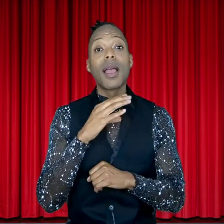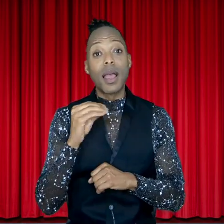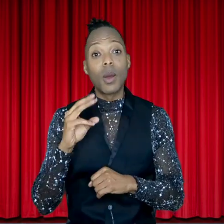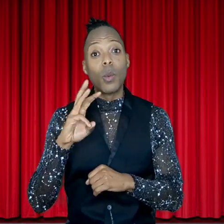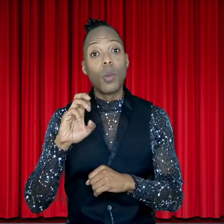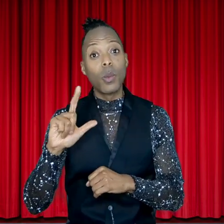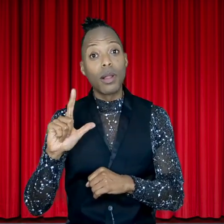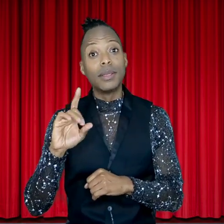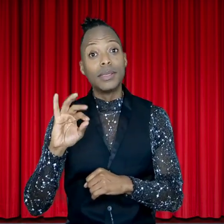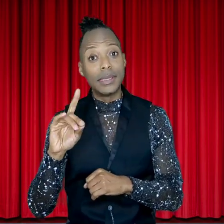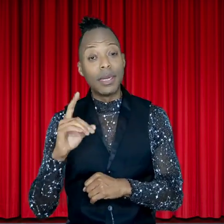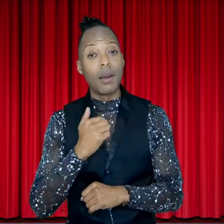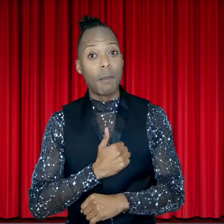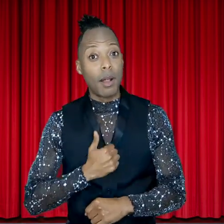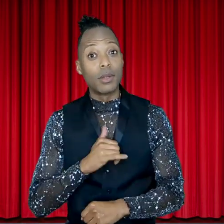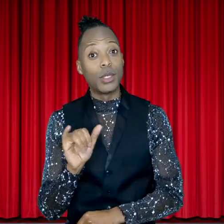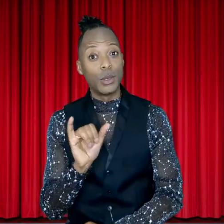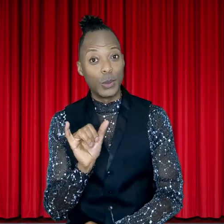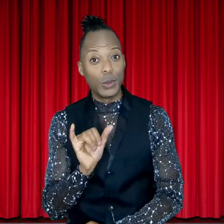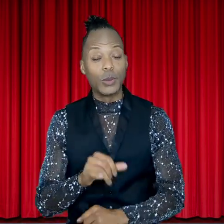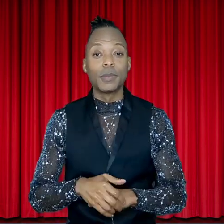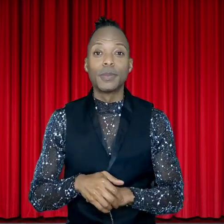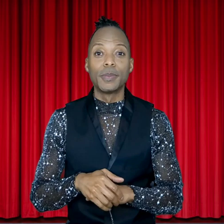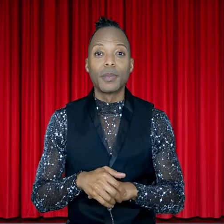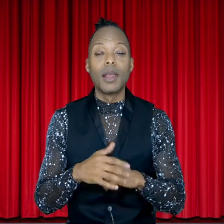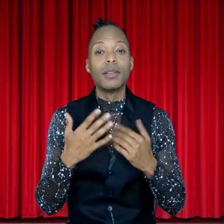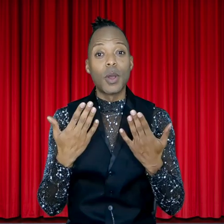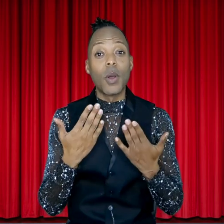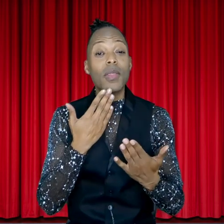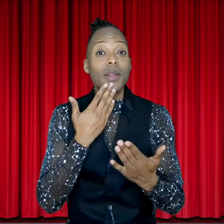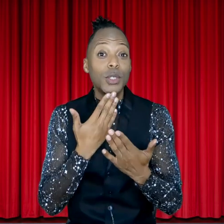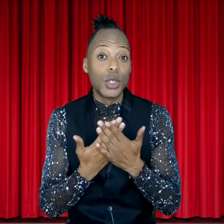It is a good thing... Why am I mentioning this-- I believe